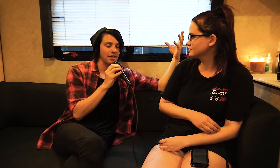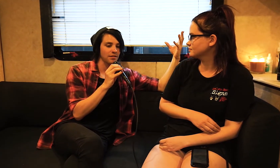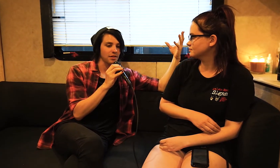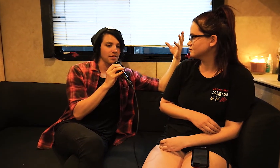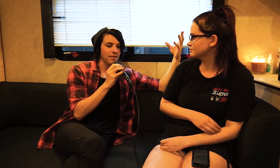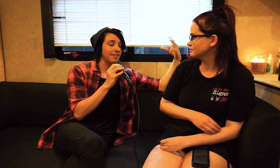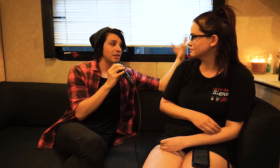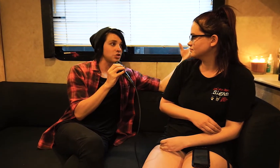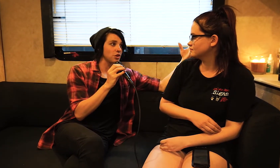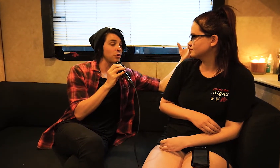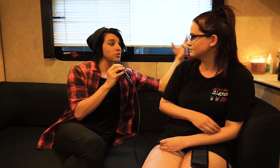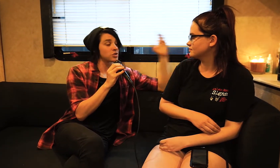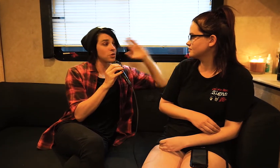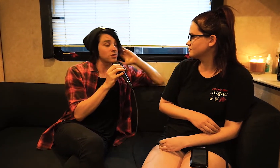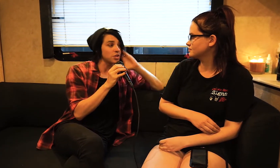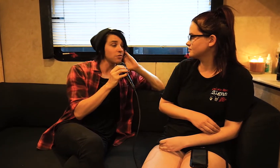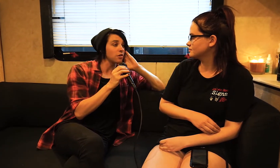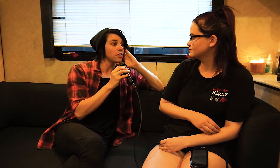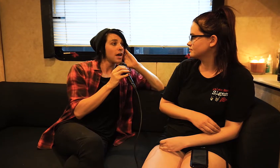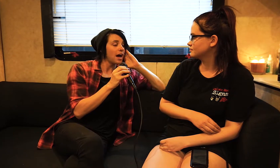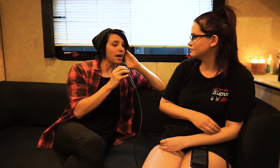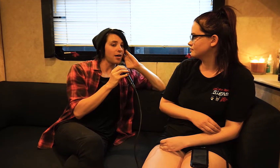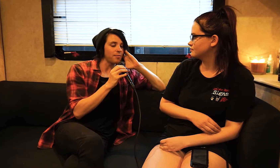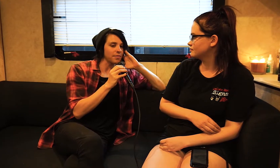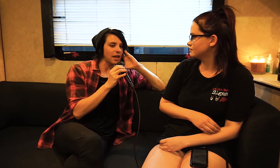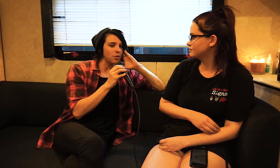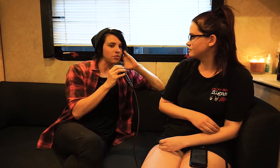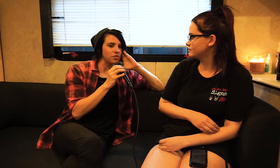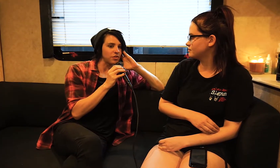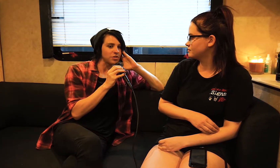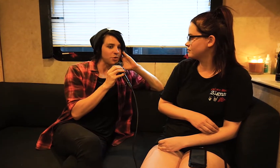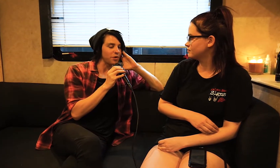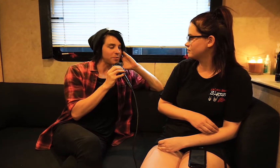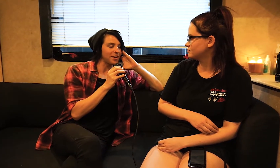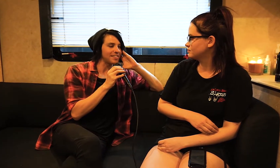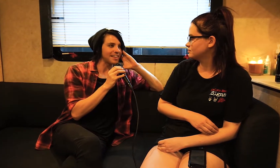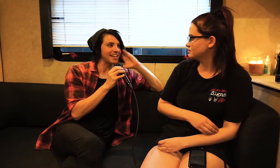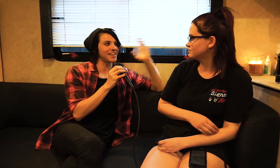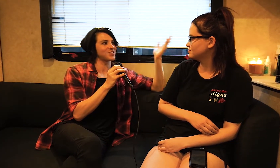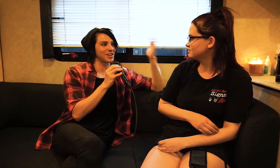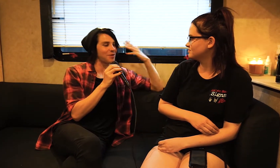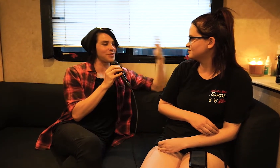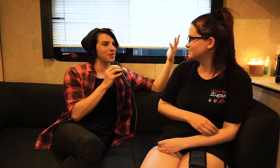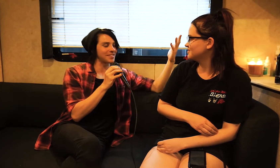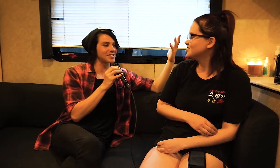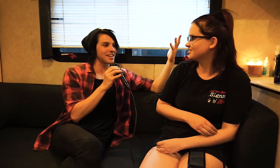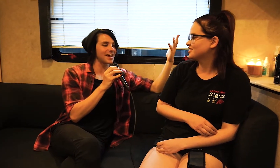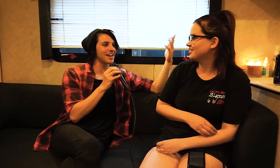at As It Is shows or just shows in general um and it was just such a cool experience to kind of just share that with you on stage today